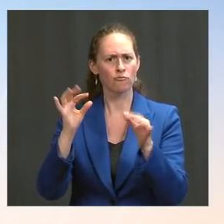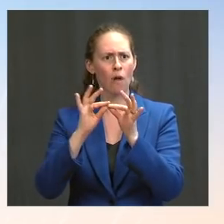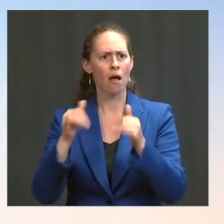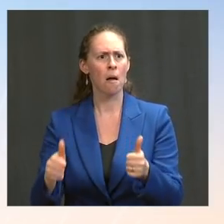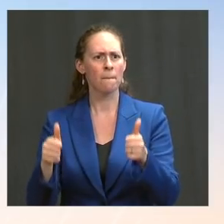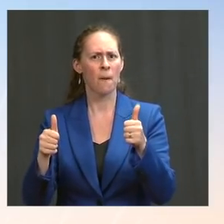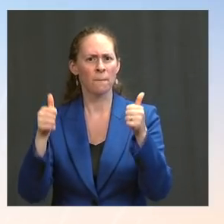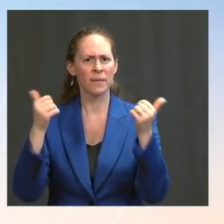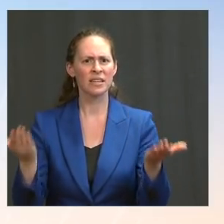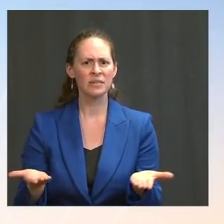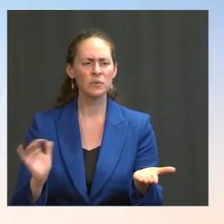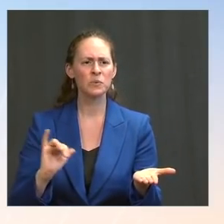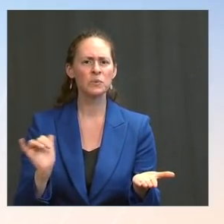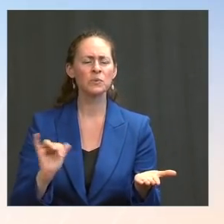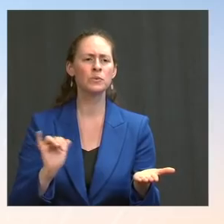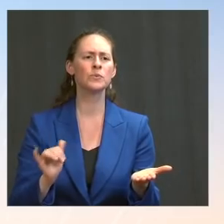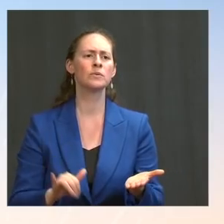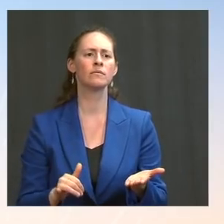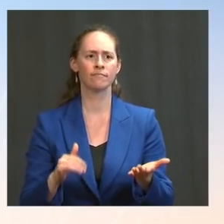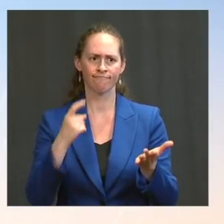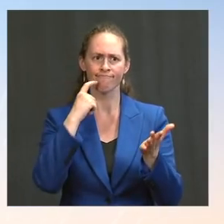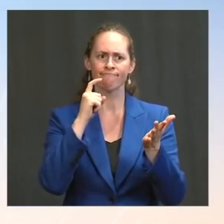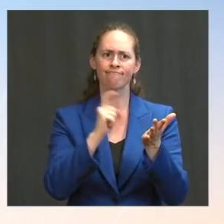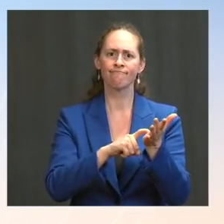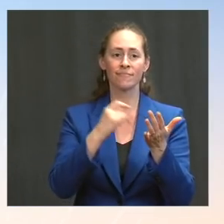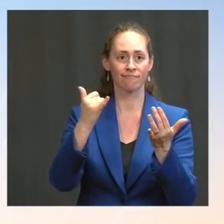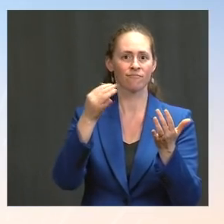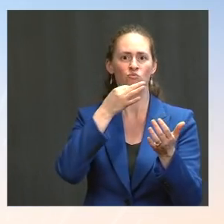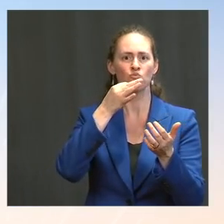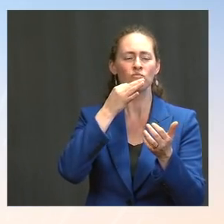who are involved in OPEC to talk about this? And then, somewhat related,